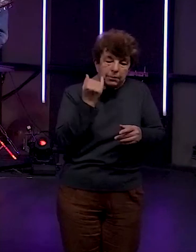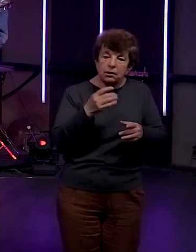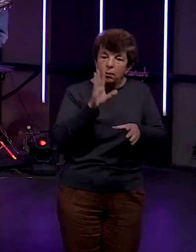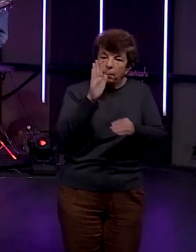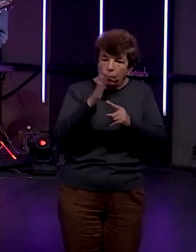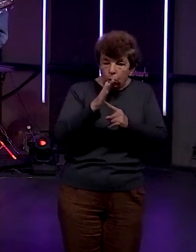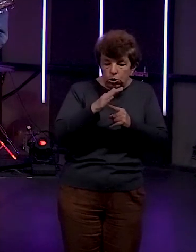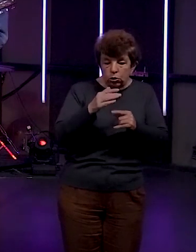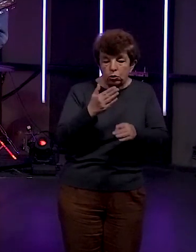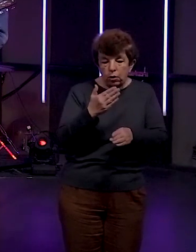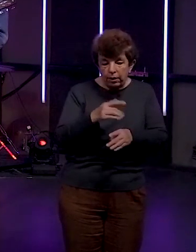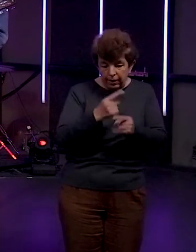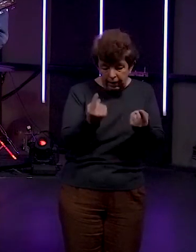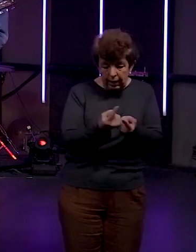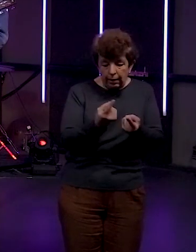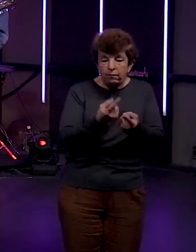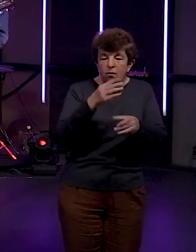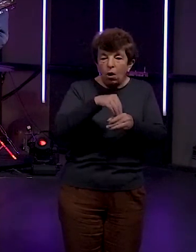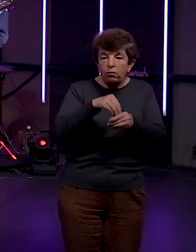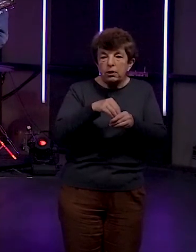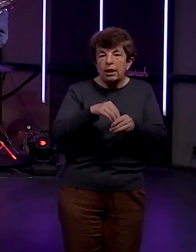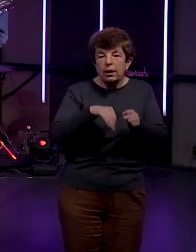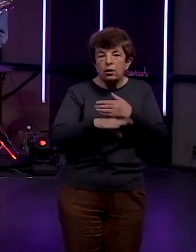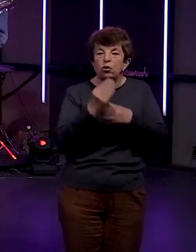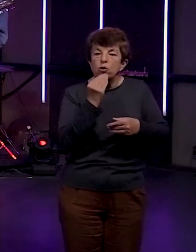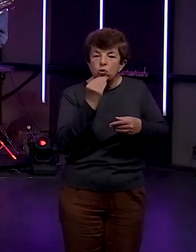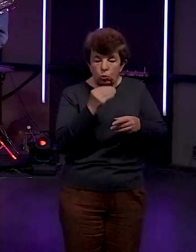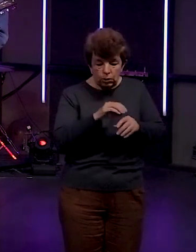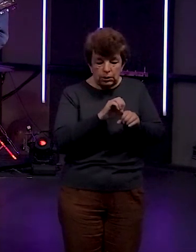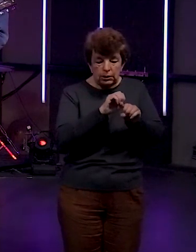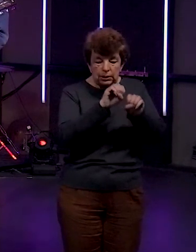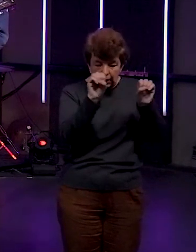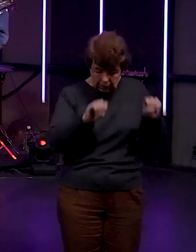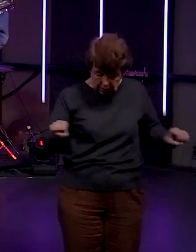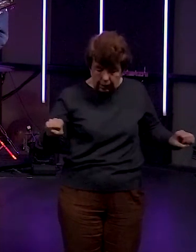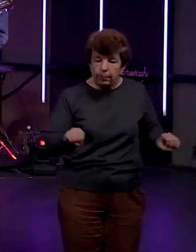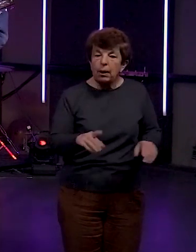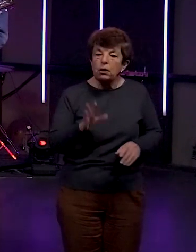sacrificial system. So when John the Baptist refers to Jesus as the Lamb of